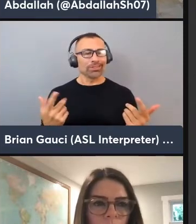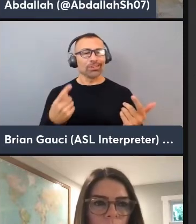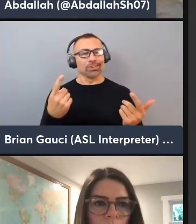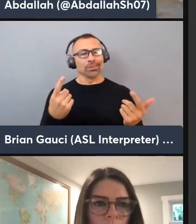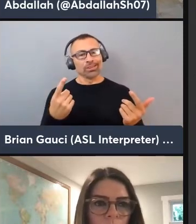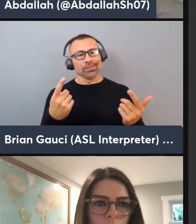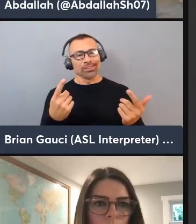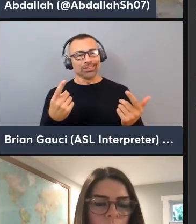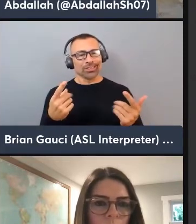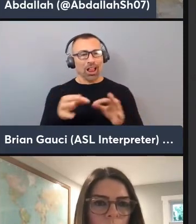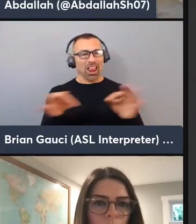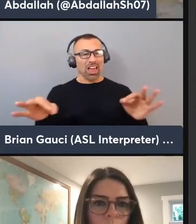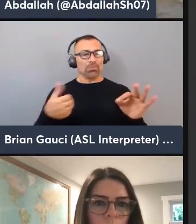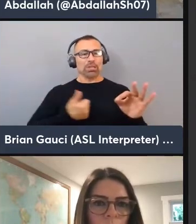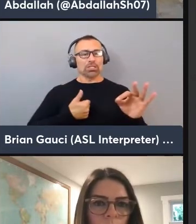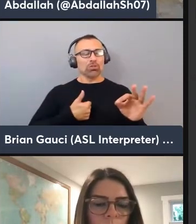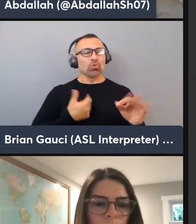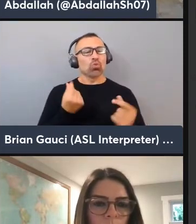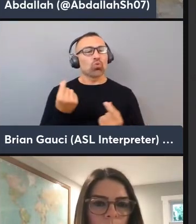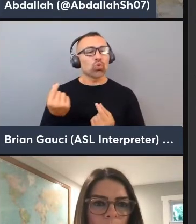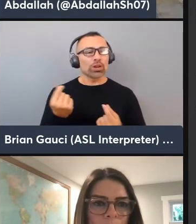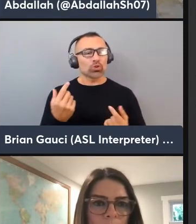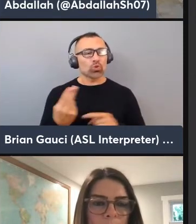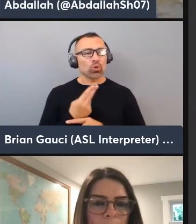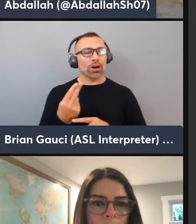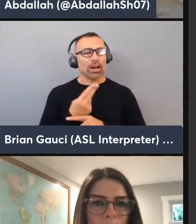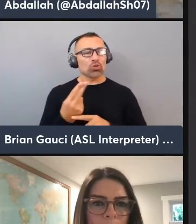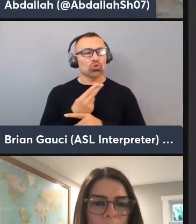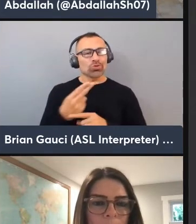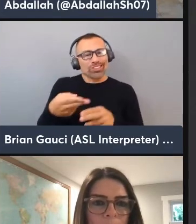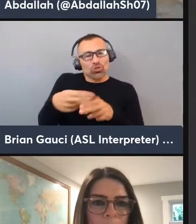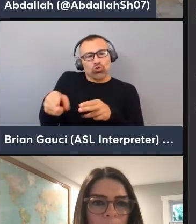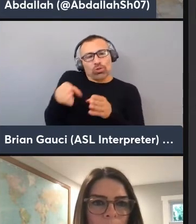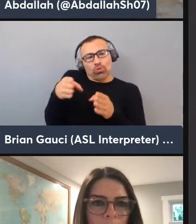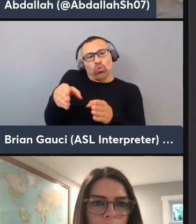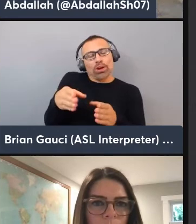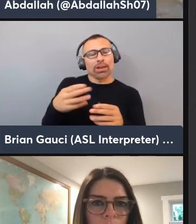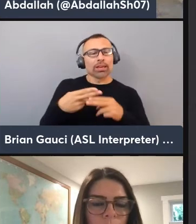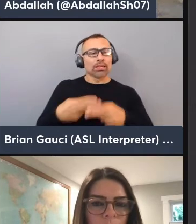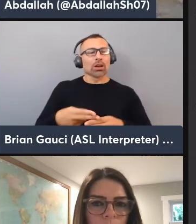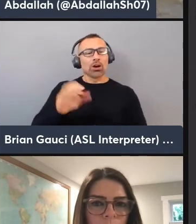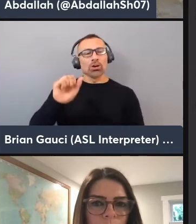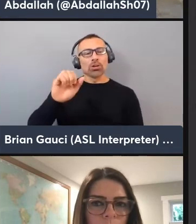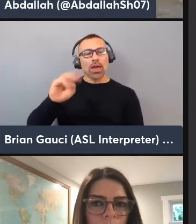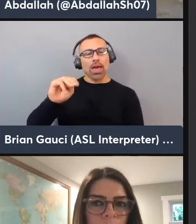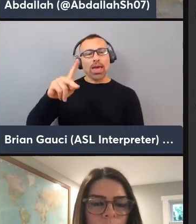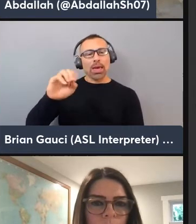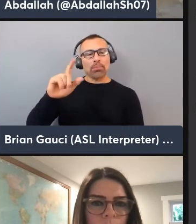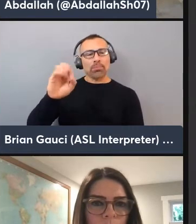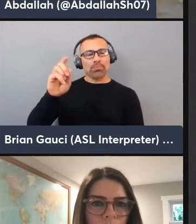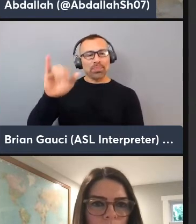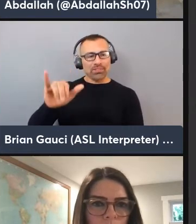and used the Amplify Flutter authenticator which is a UI component,